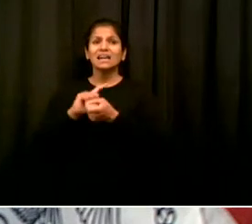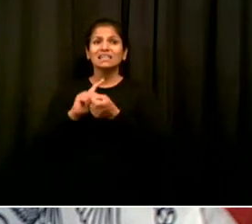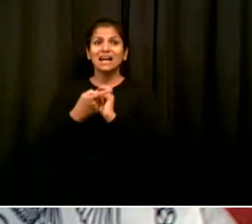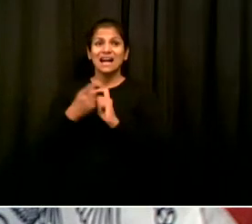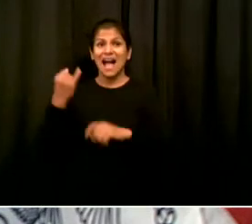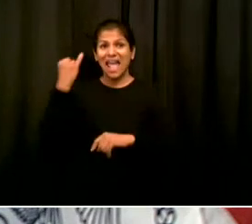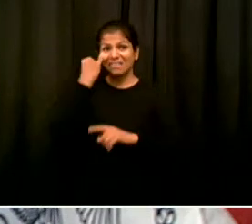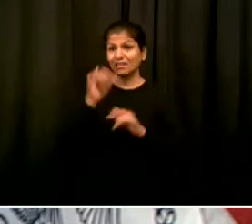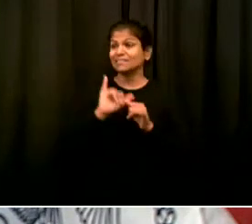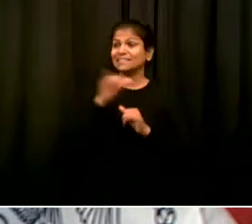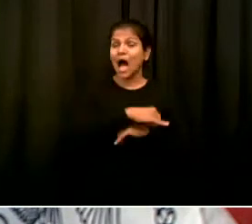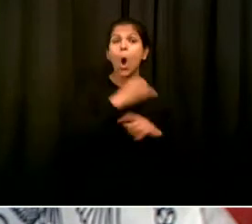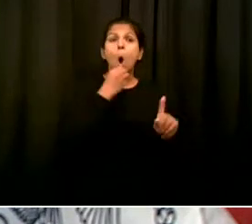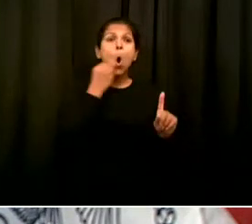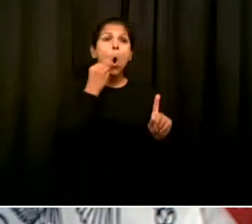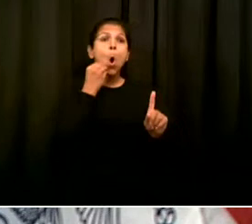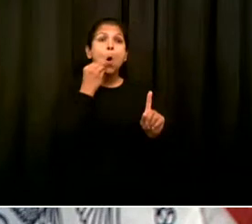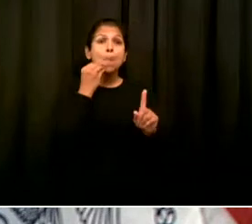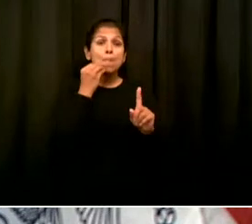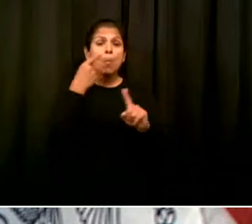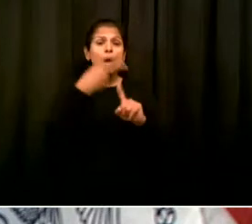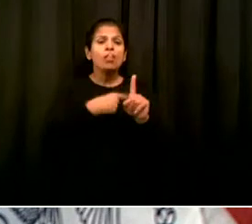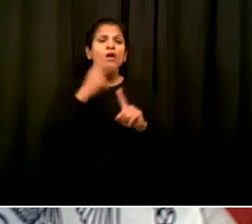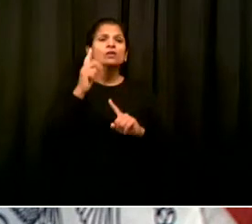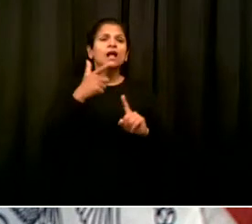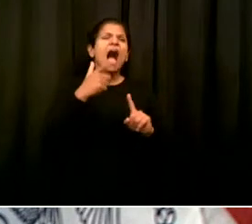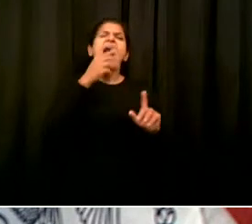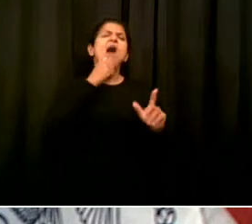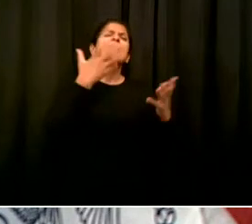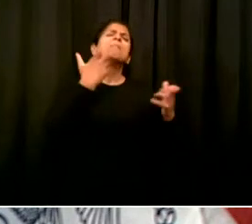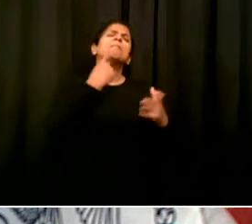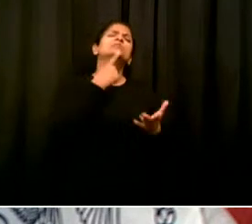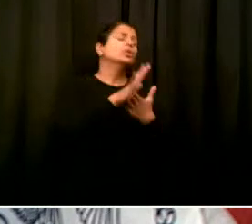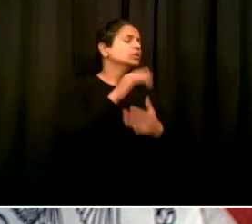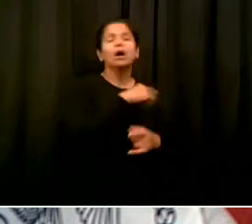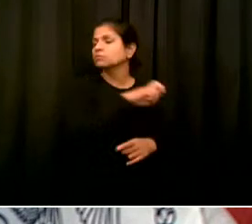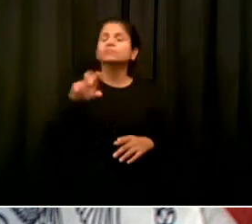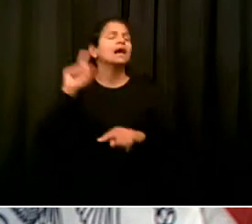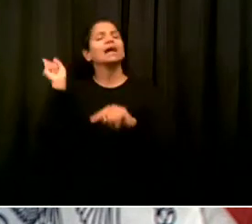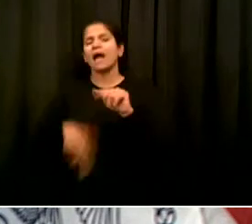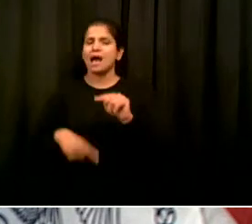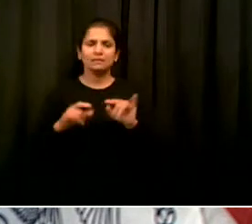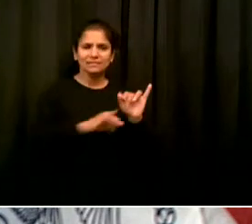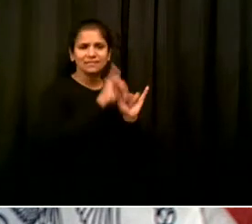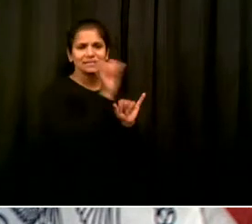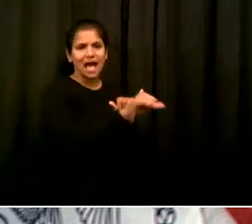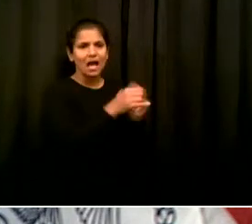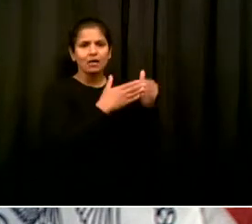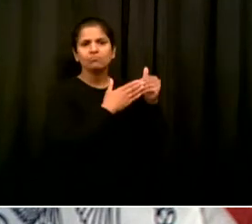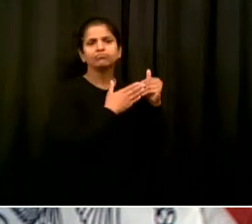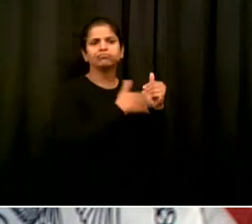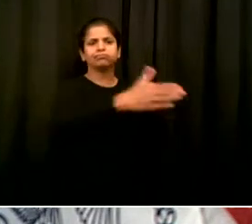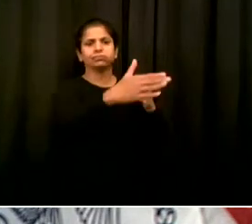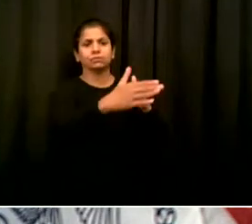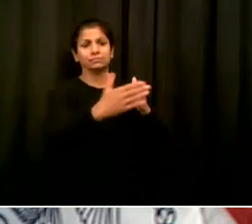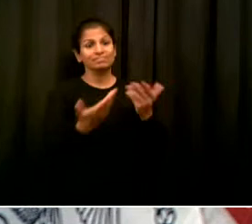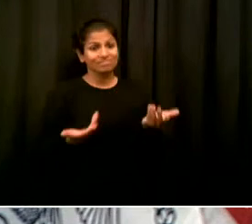HOW SECURRE IS THE HOSPITAL CAPACITY IN THE